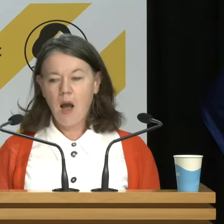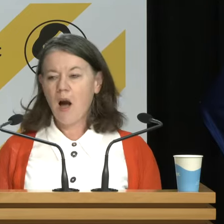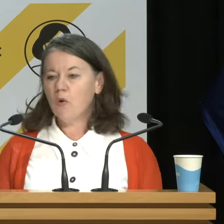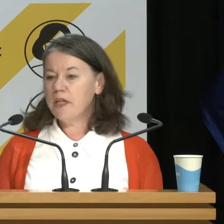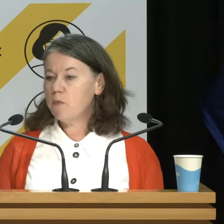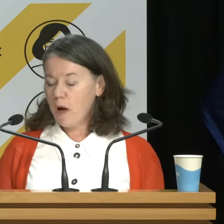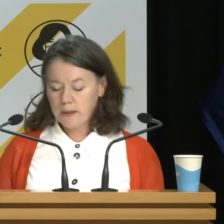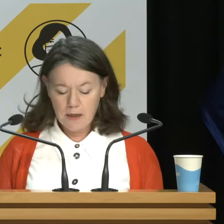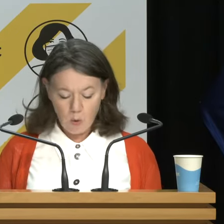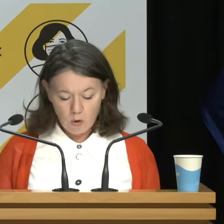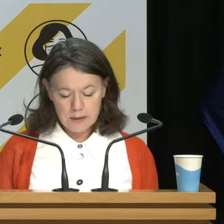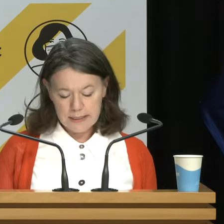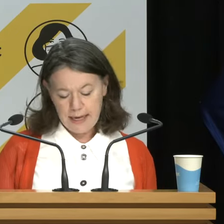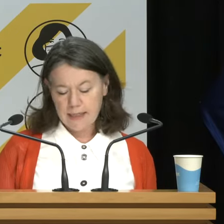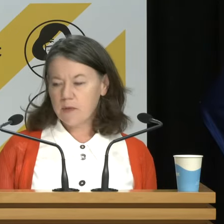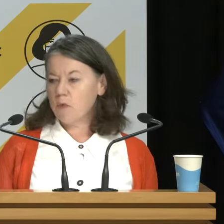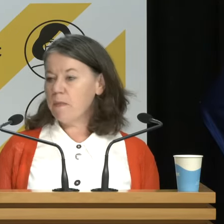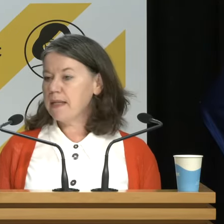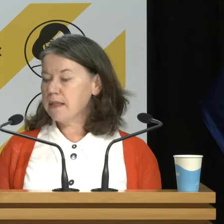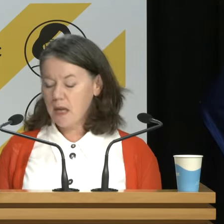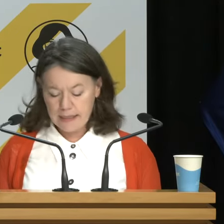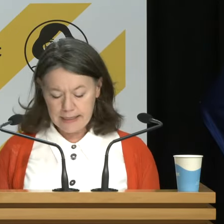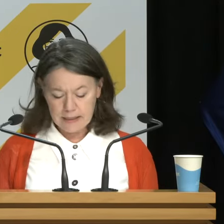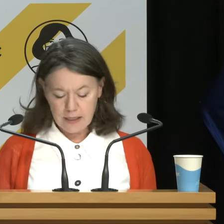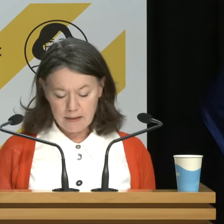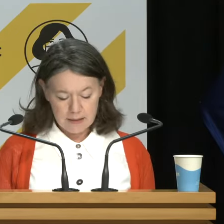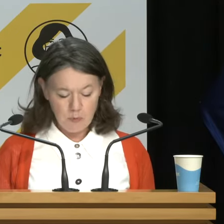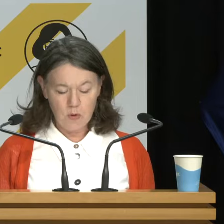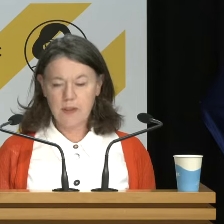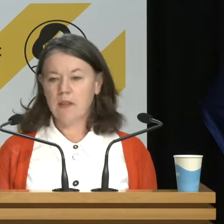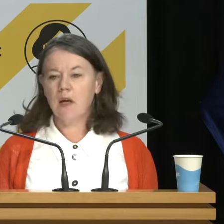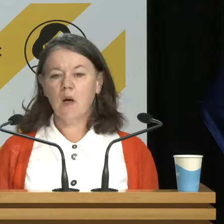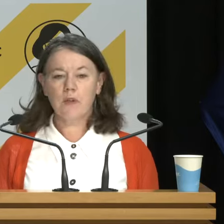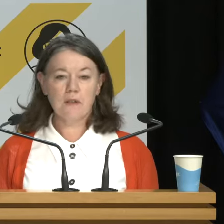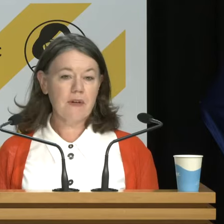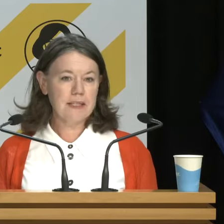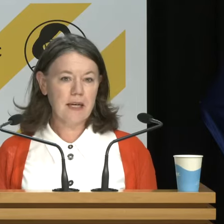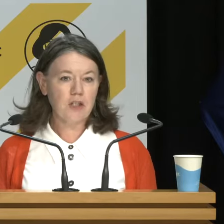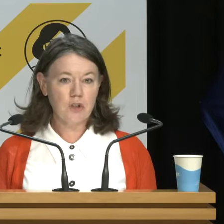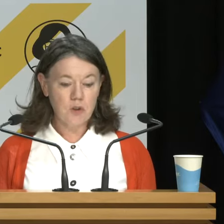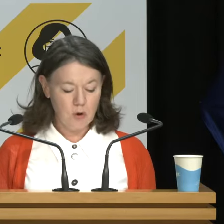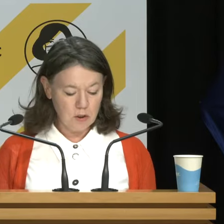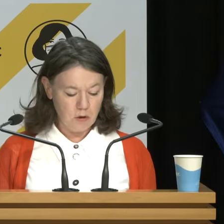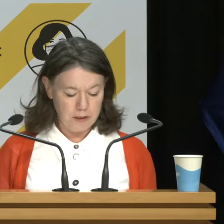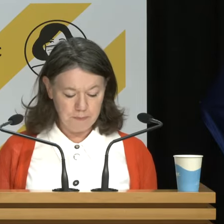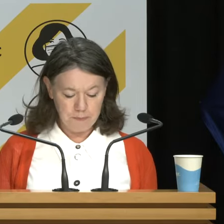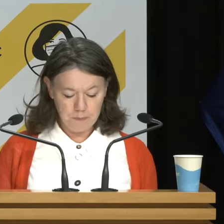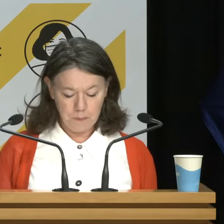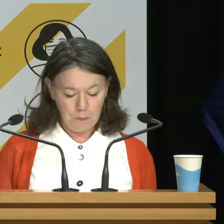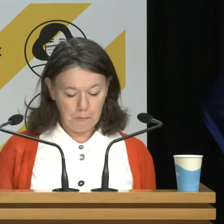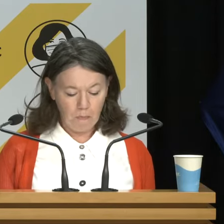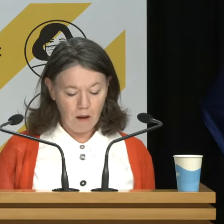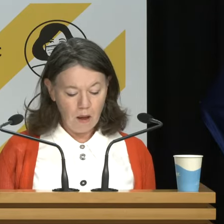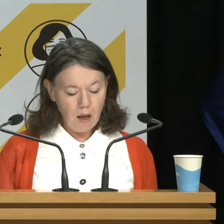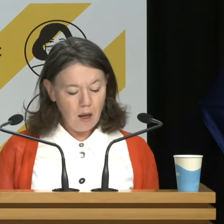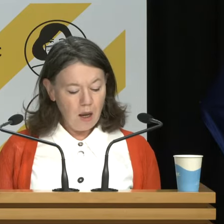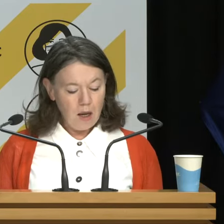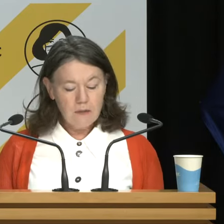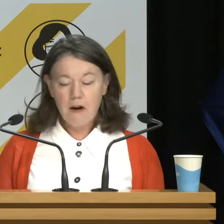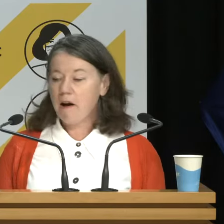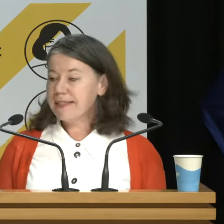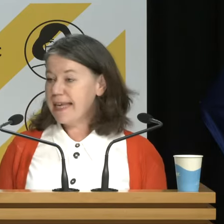are linked.